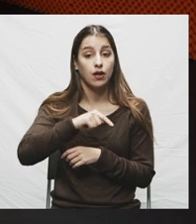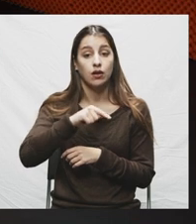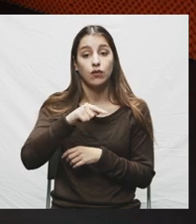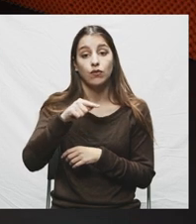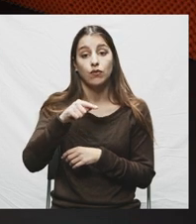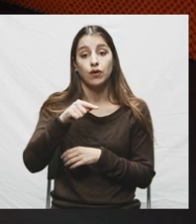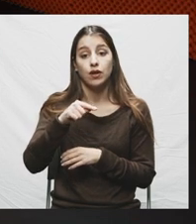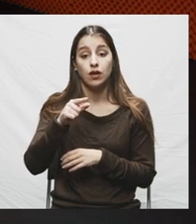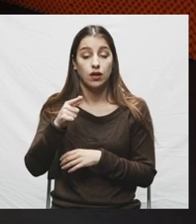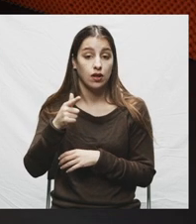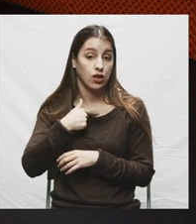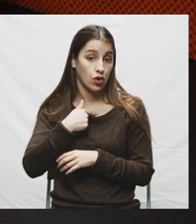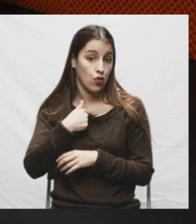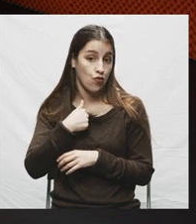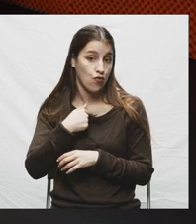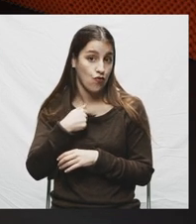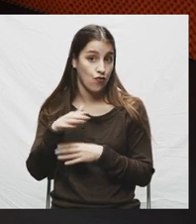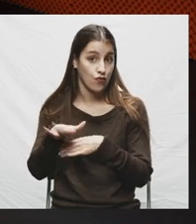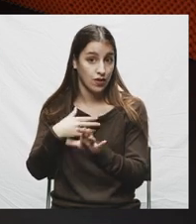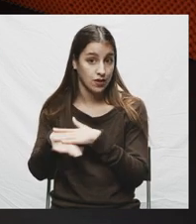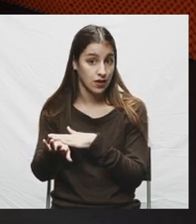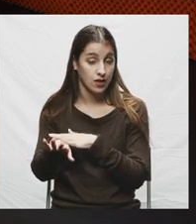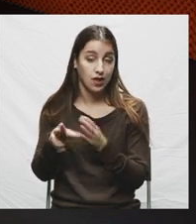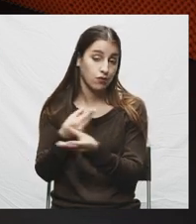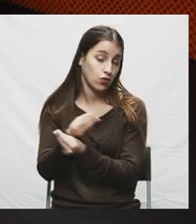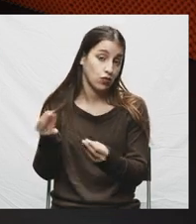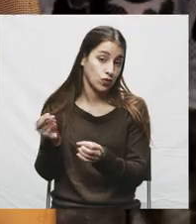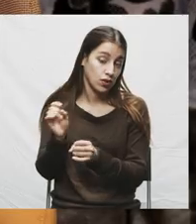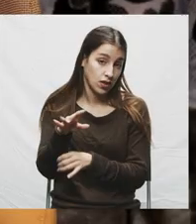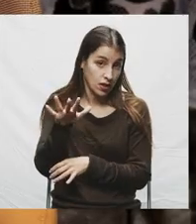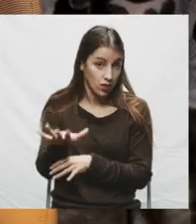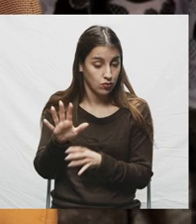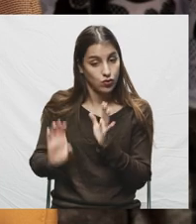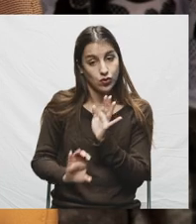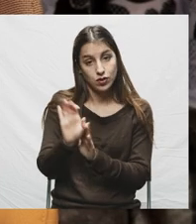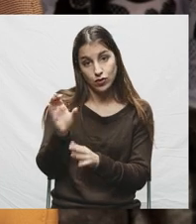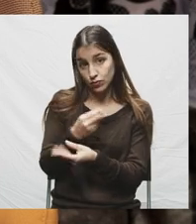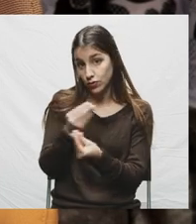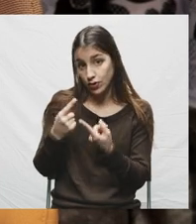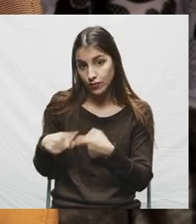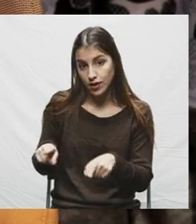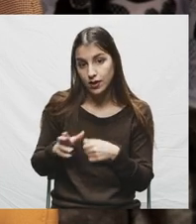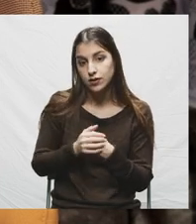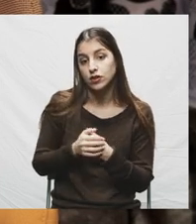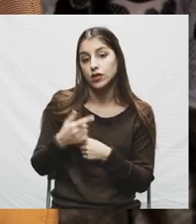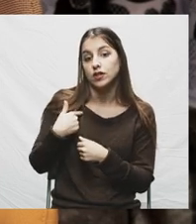and I also gather knowledge by doing it, in many places, in very different conditions,